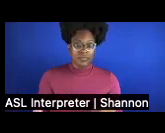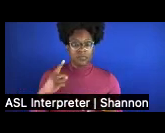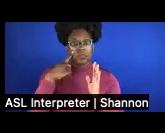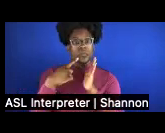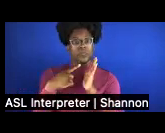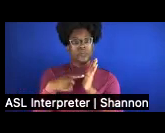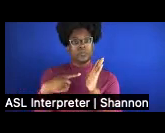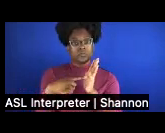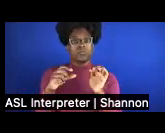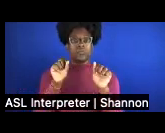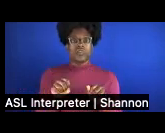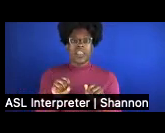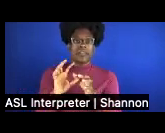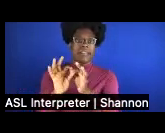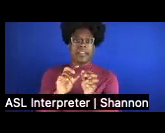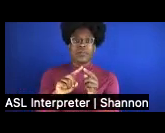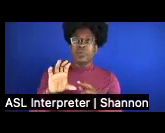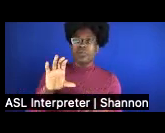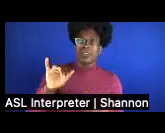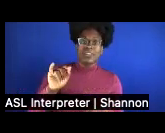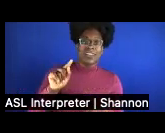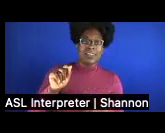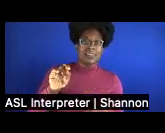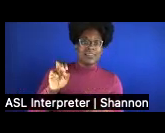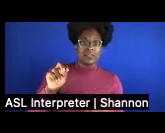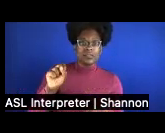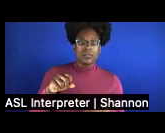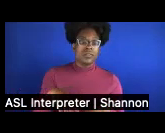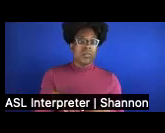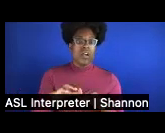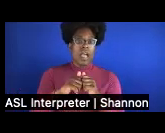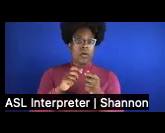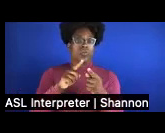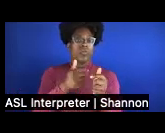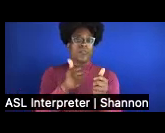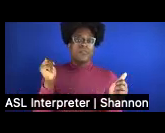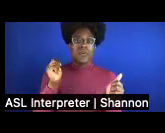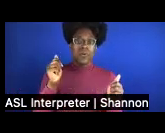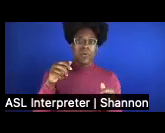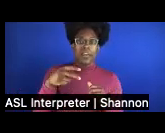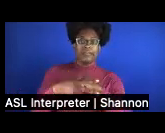or how to avoid plagiarism or how to organize a speech, how to employ rhetorical devices.